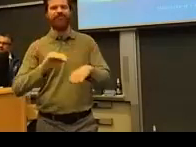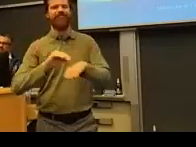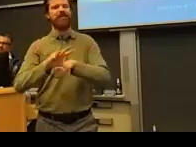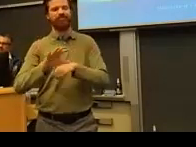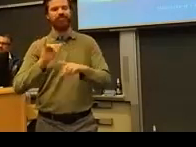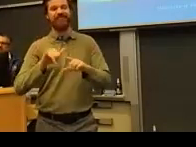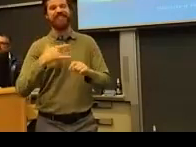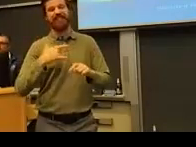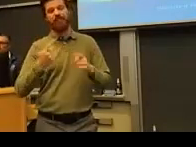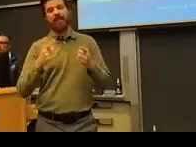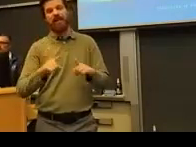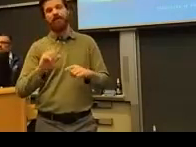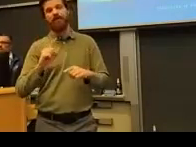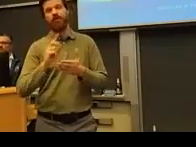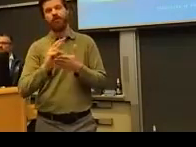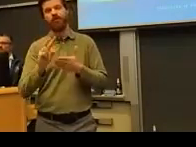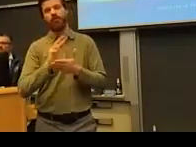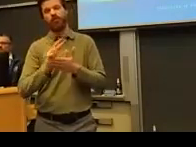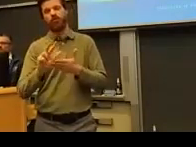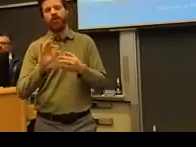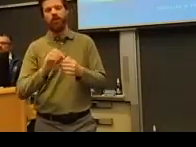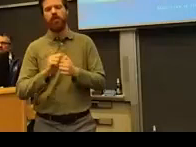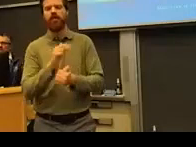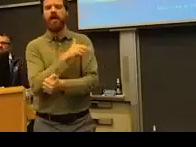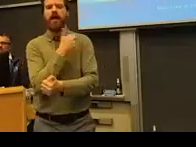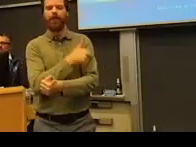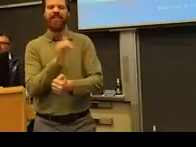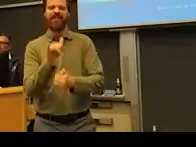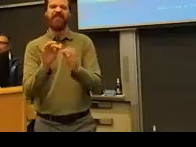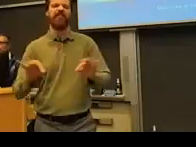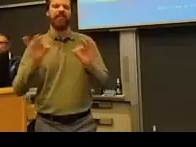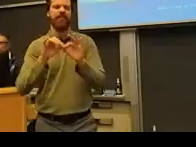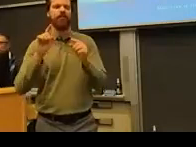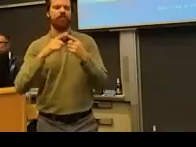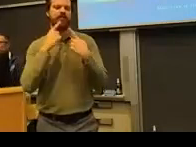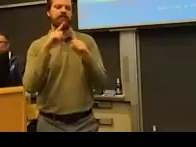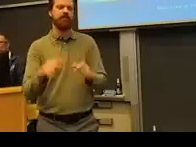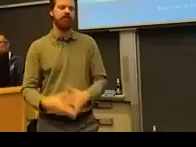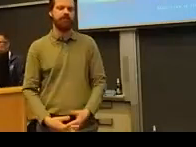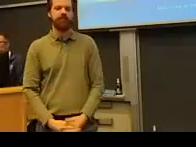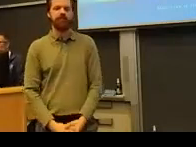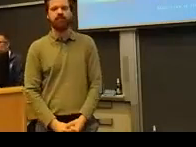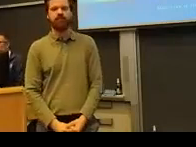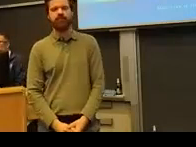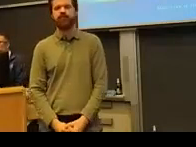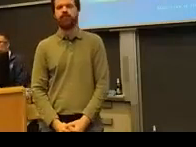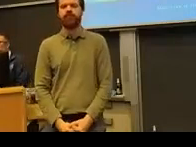probably two to three weeks of hospitalization that's kind of vital to to being successful and